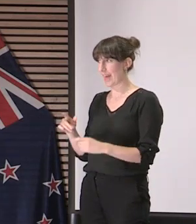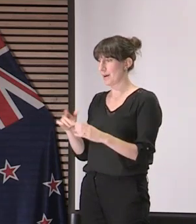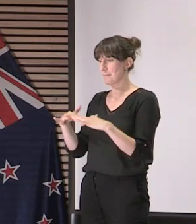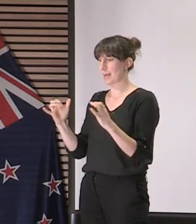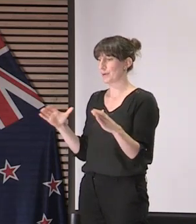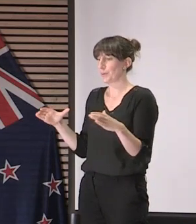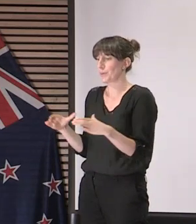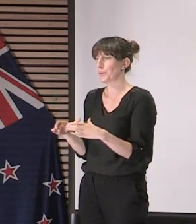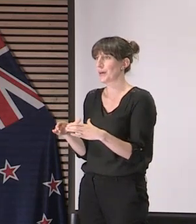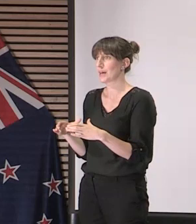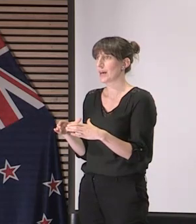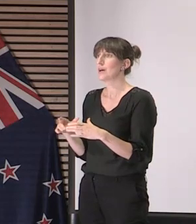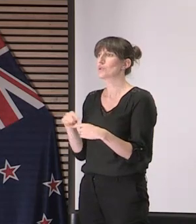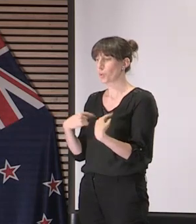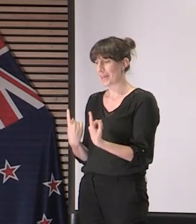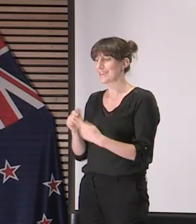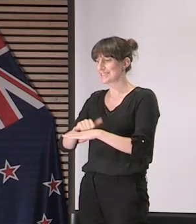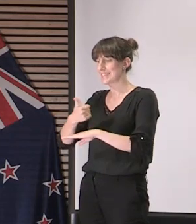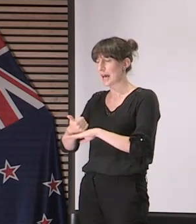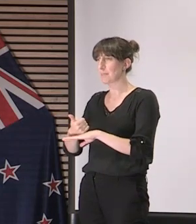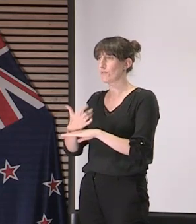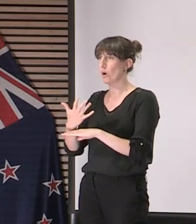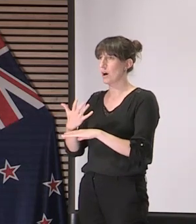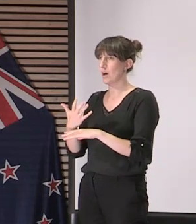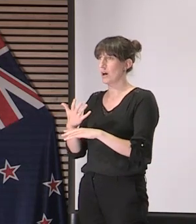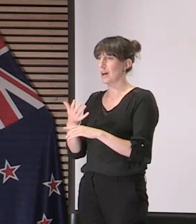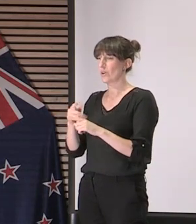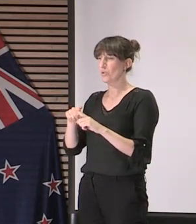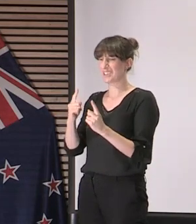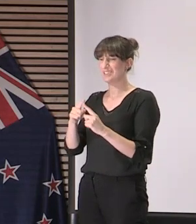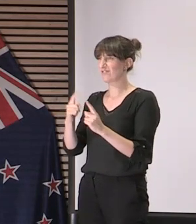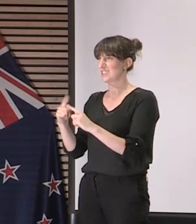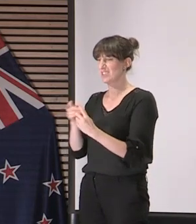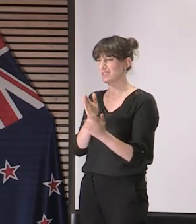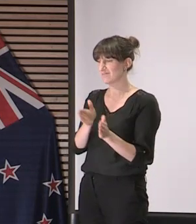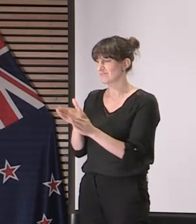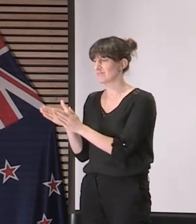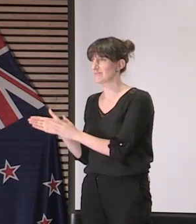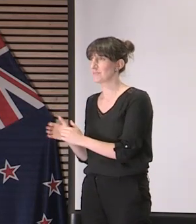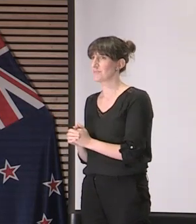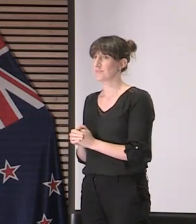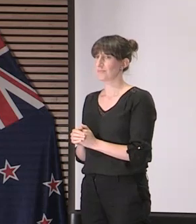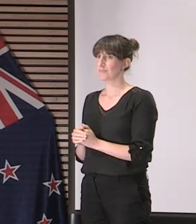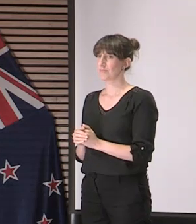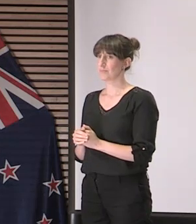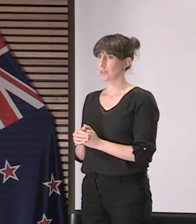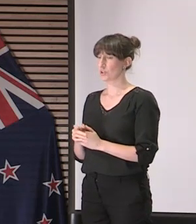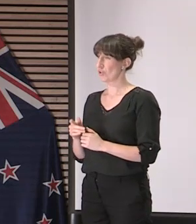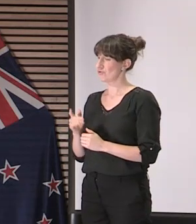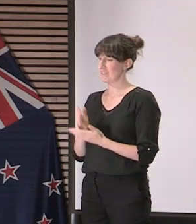MPs, instead of the full 120, that we saw just before the lockdown. Parliament is well set up for all those different